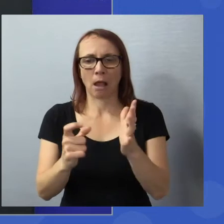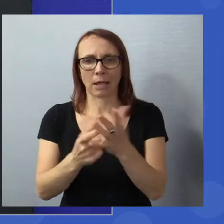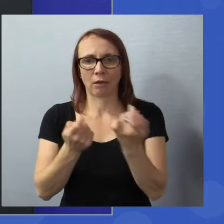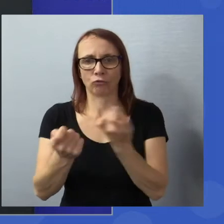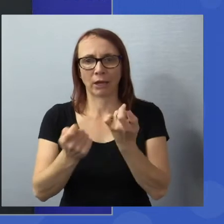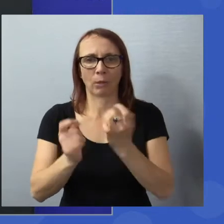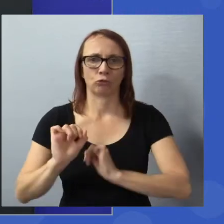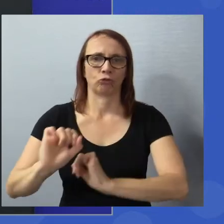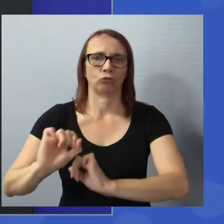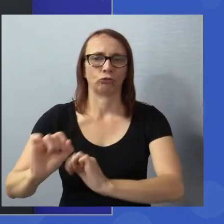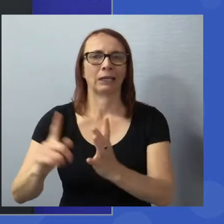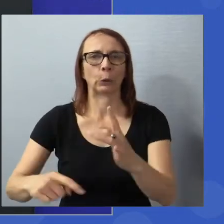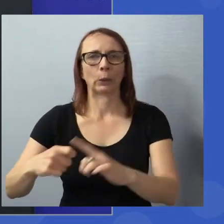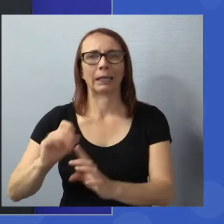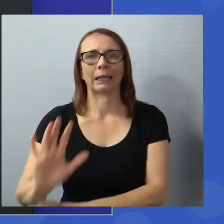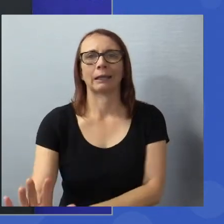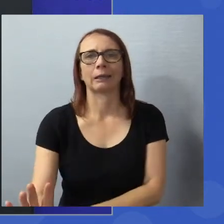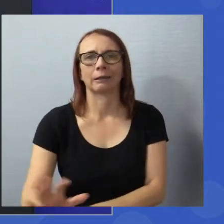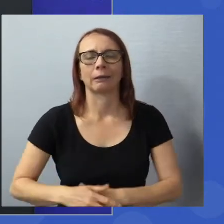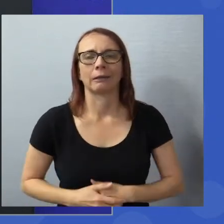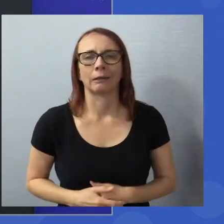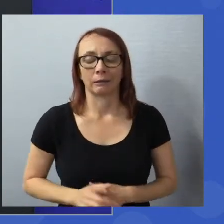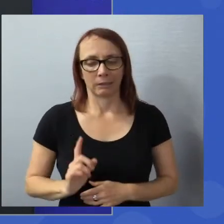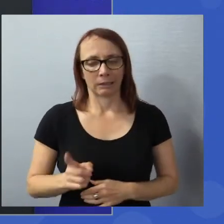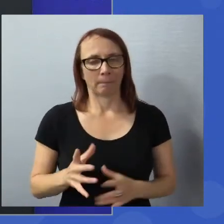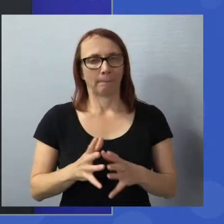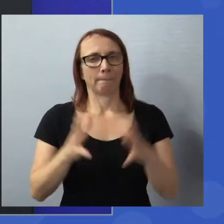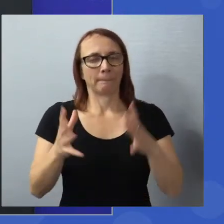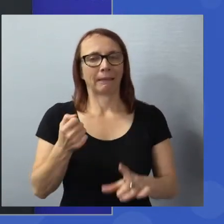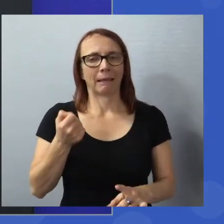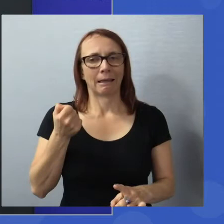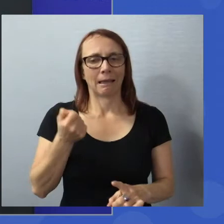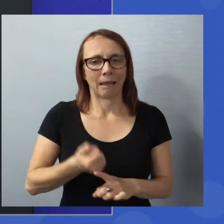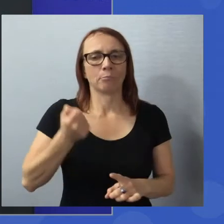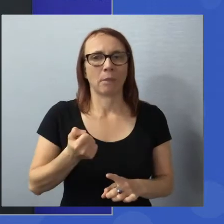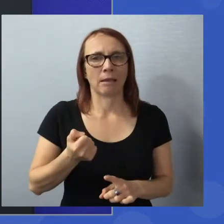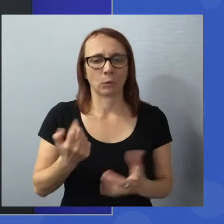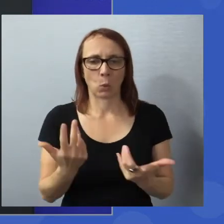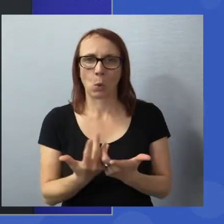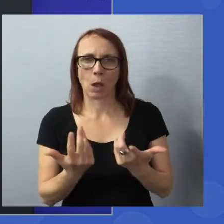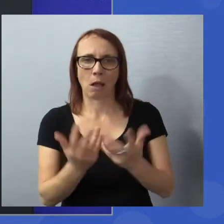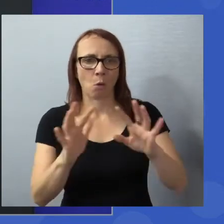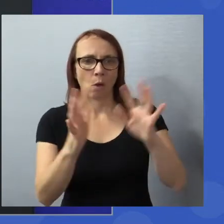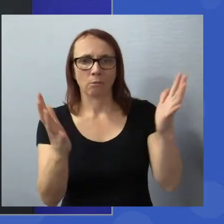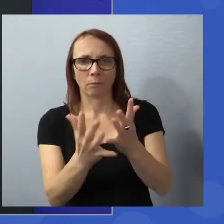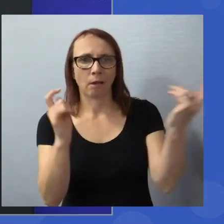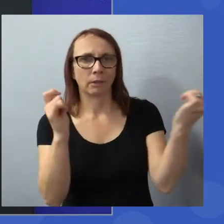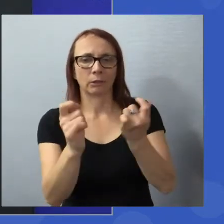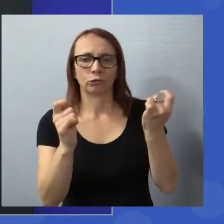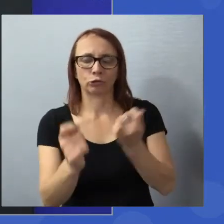and these are things that could have significant impacts on the way in which we tackle climate change so we need to think about how we interact between the